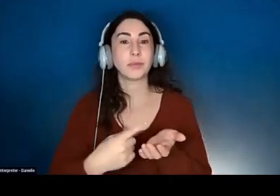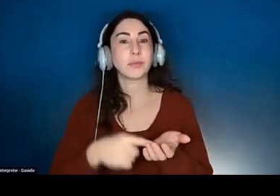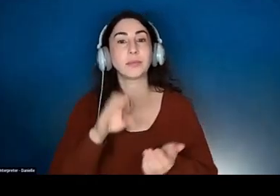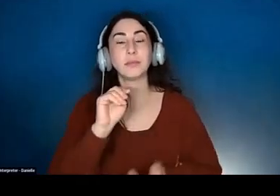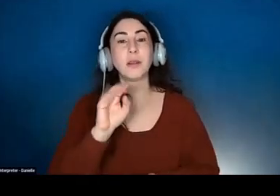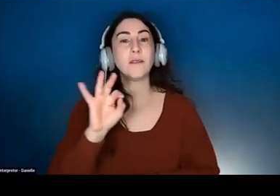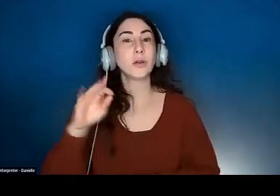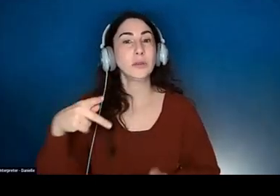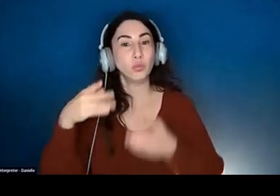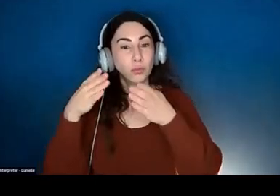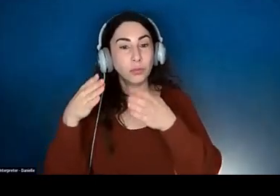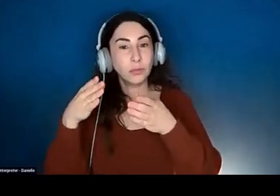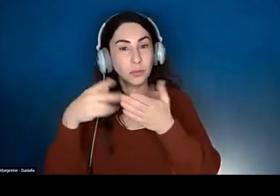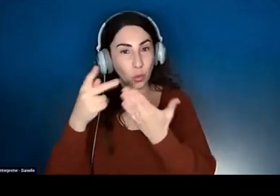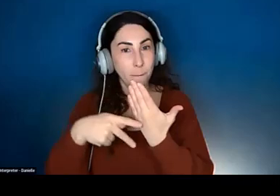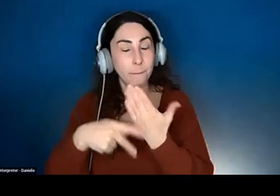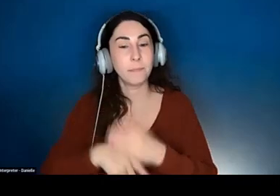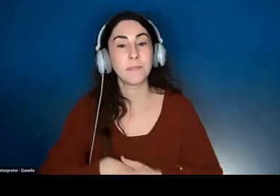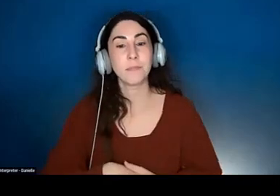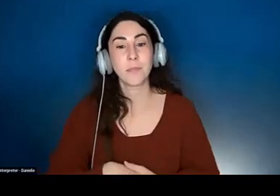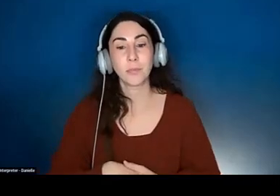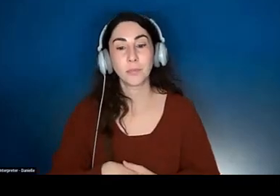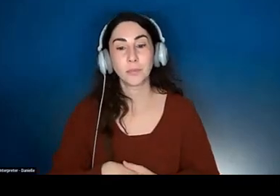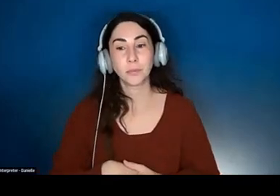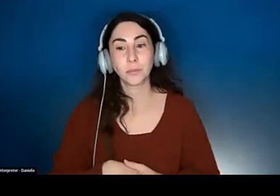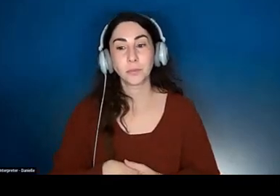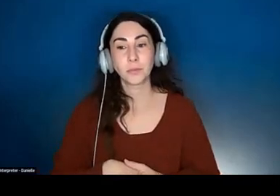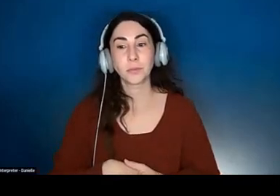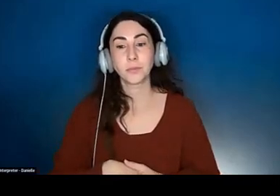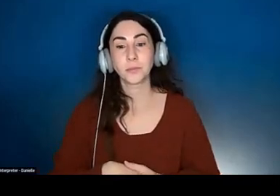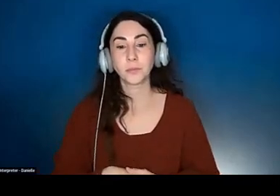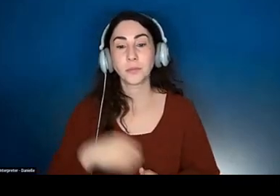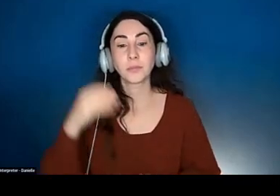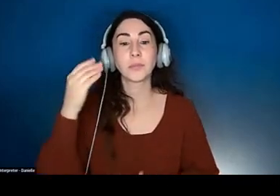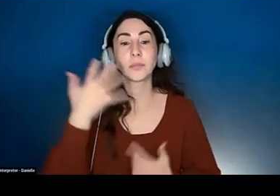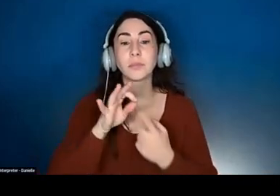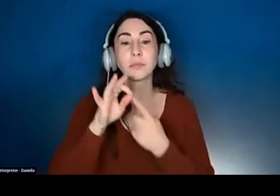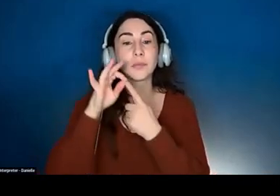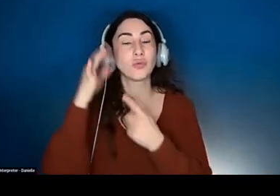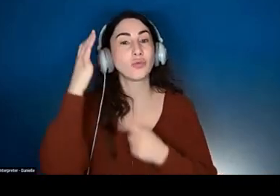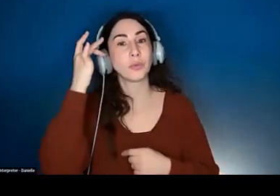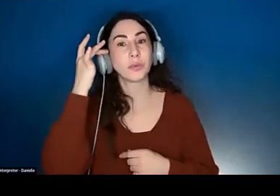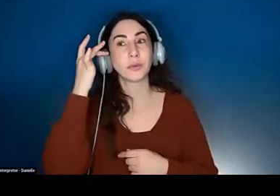Person program, um especially because it has enjoyed um